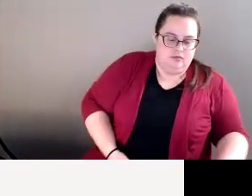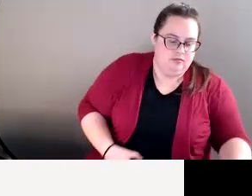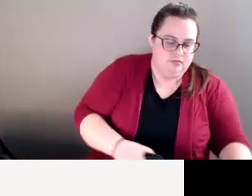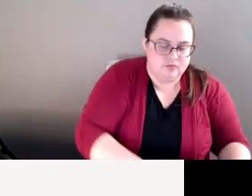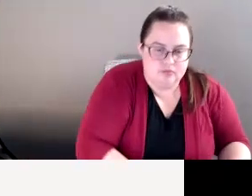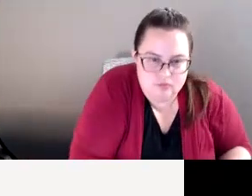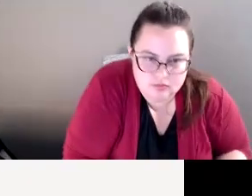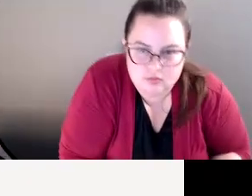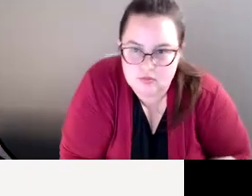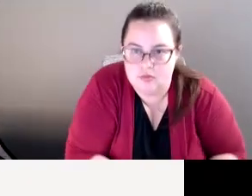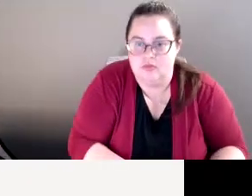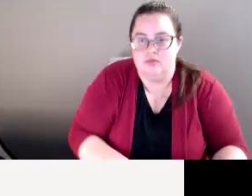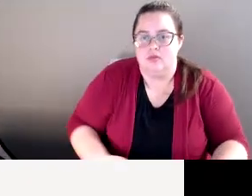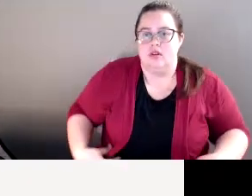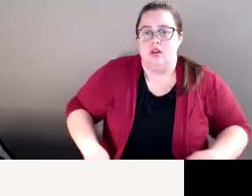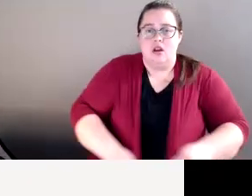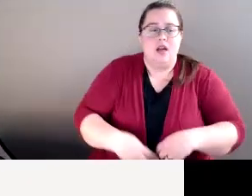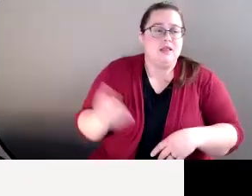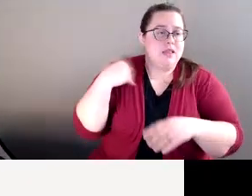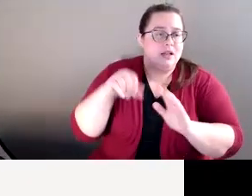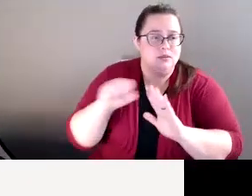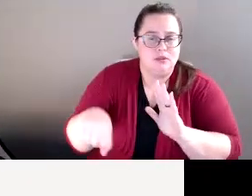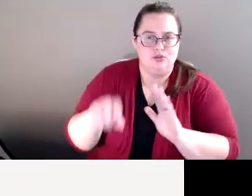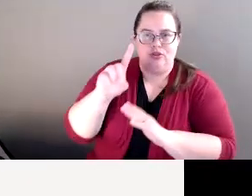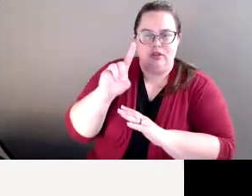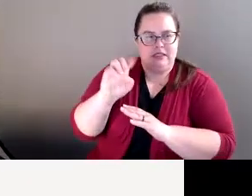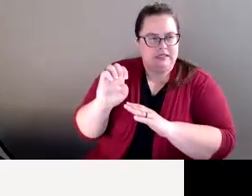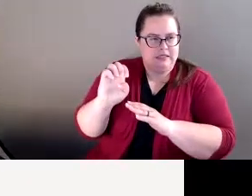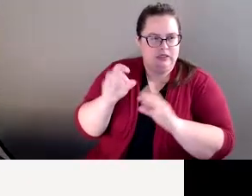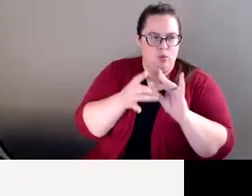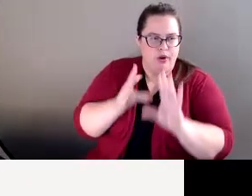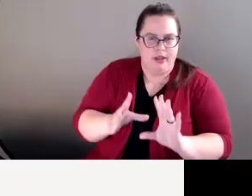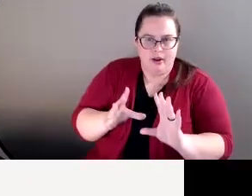now, interim Dean, put together, a list of guidelines